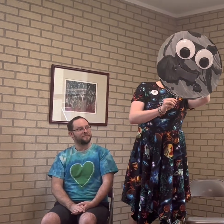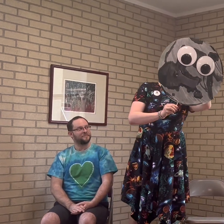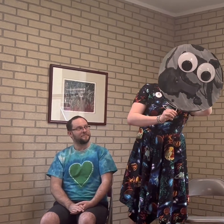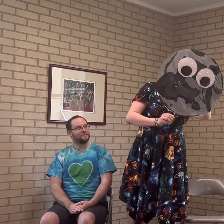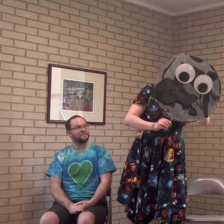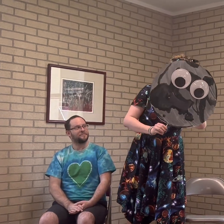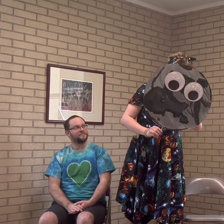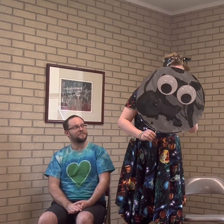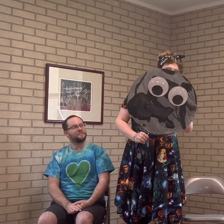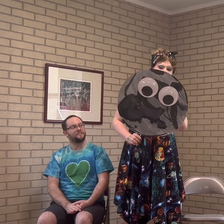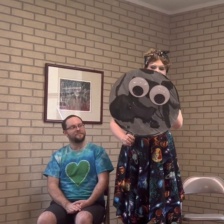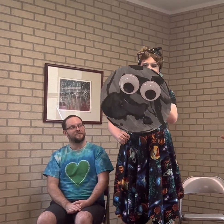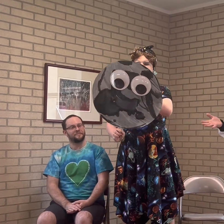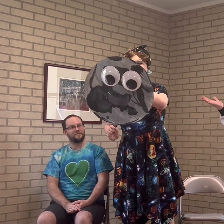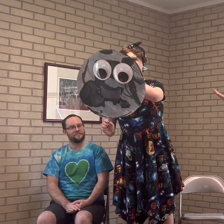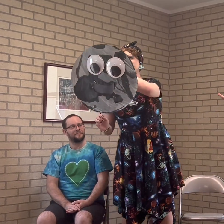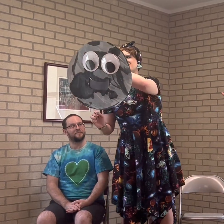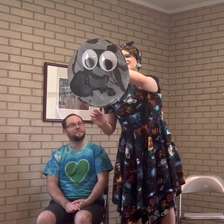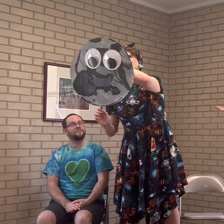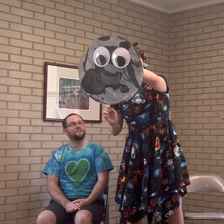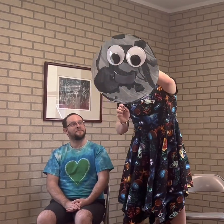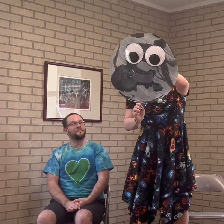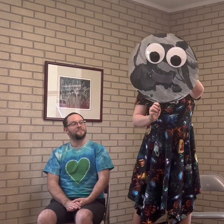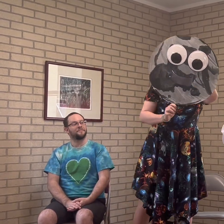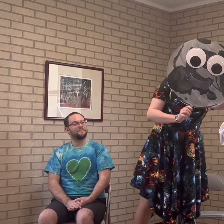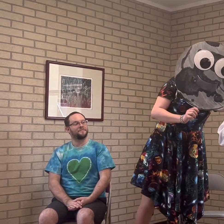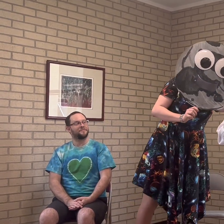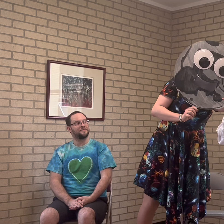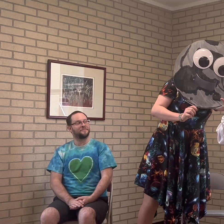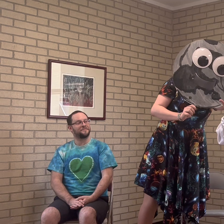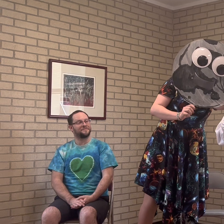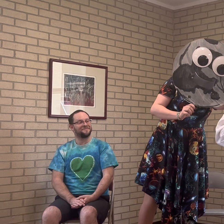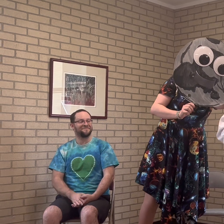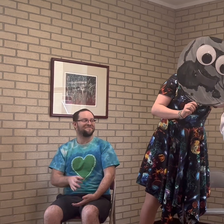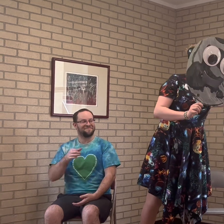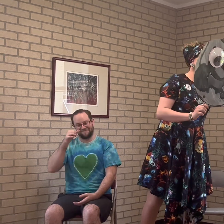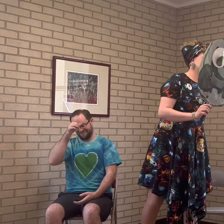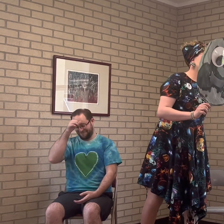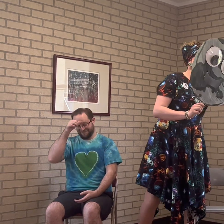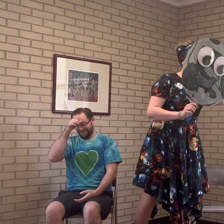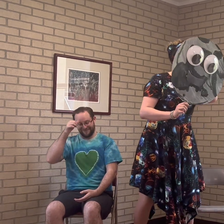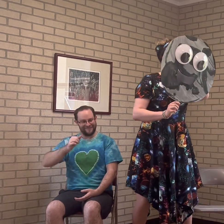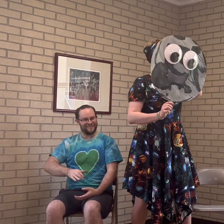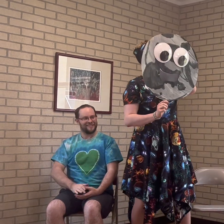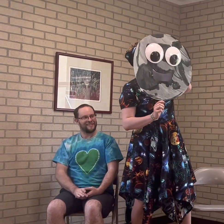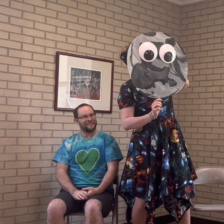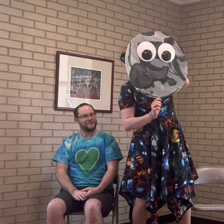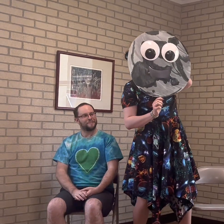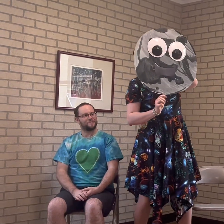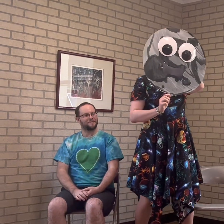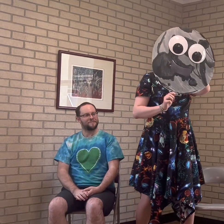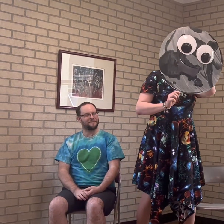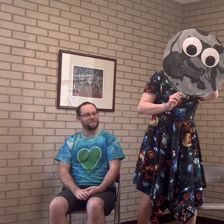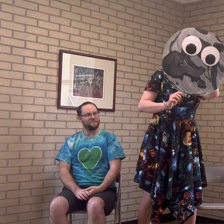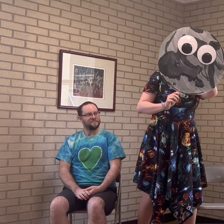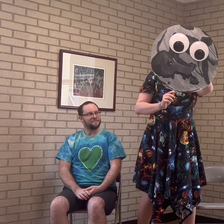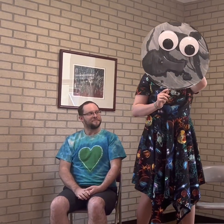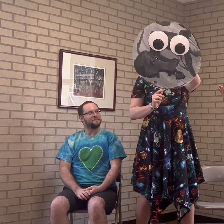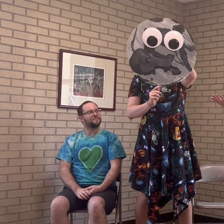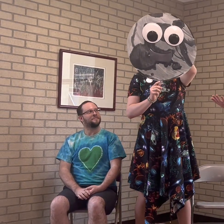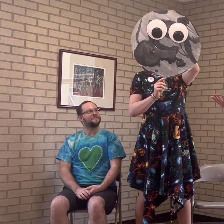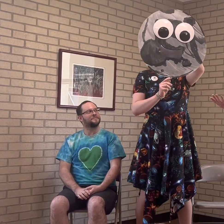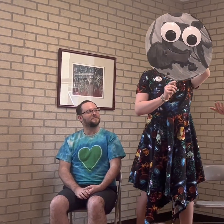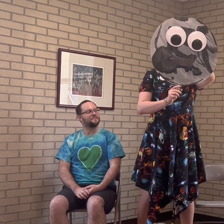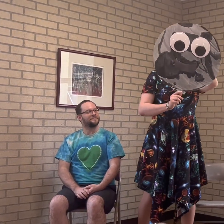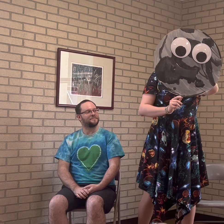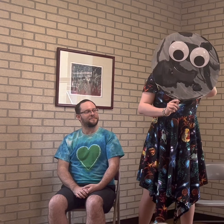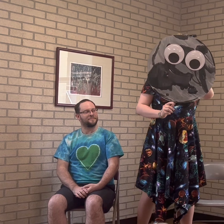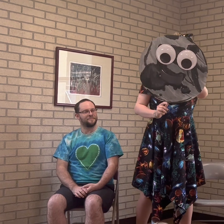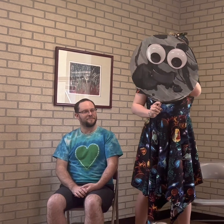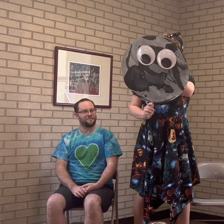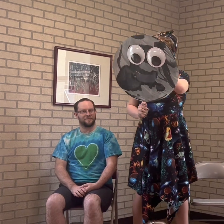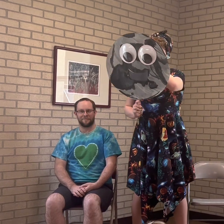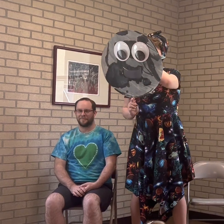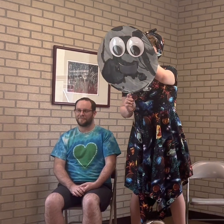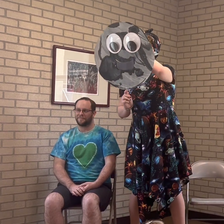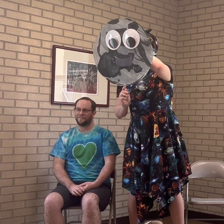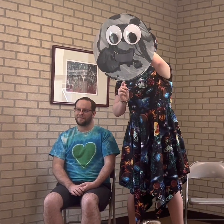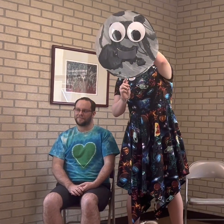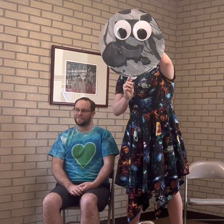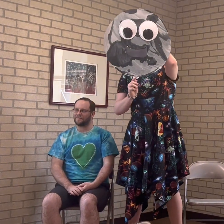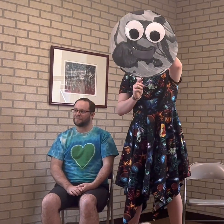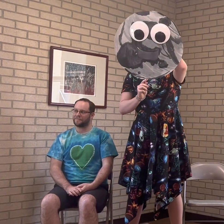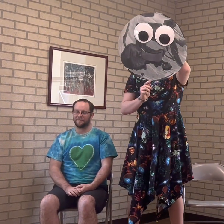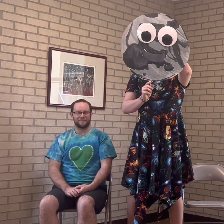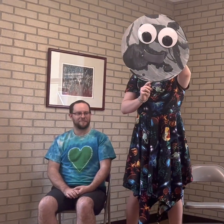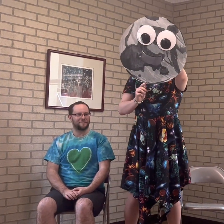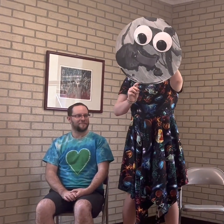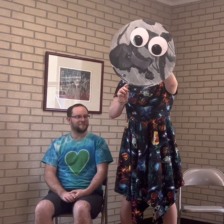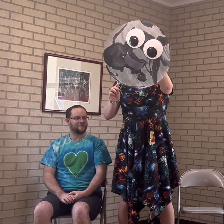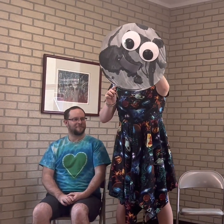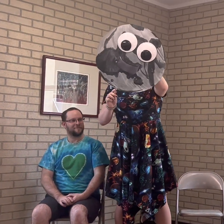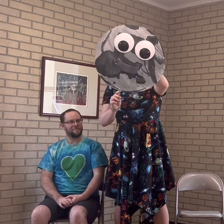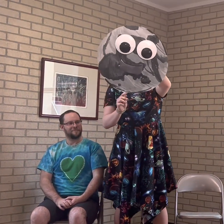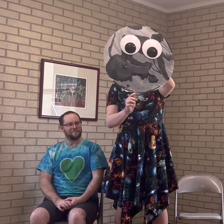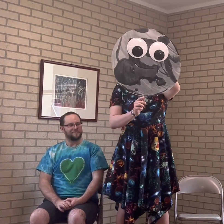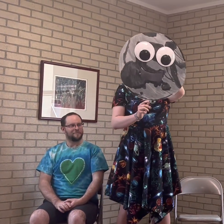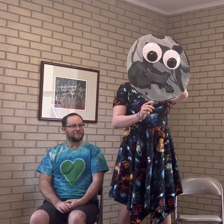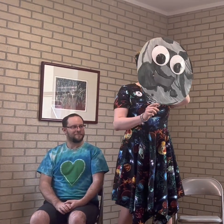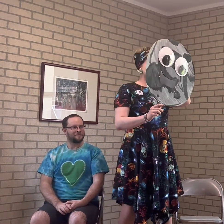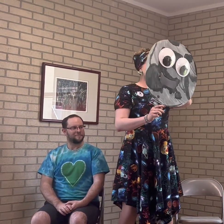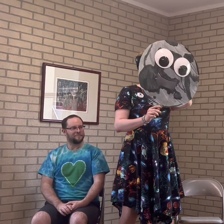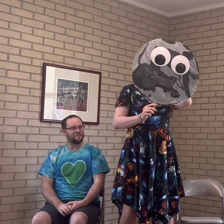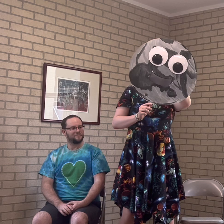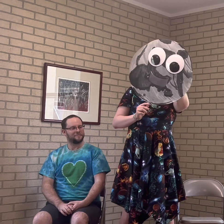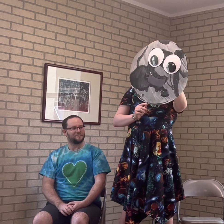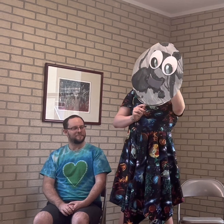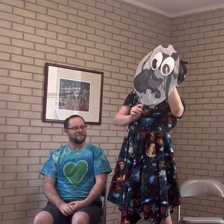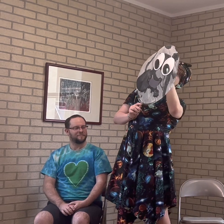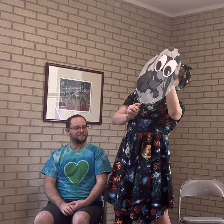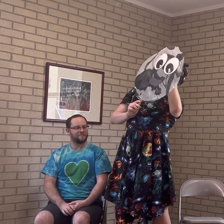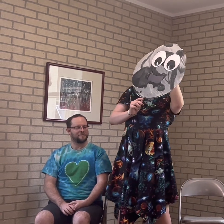pulling you toward us. And it takes 27 days for you okay to circle the Earth, complete